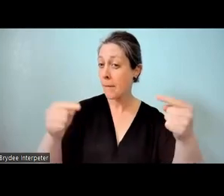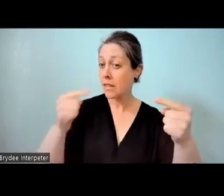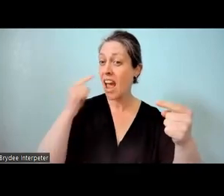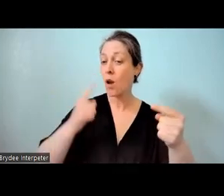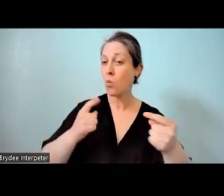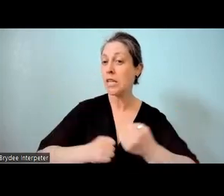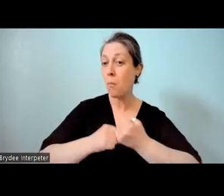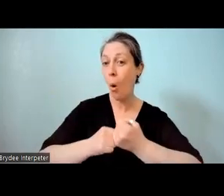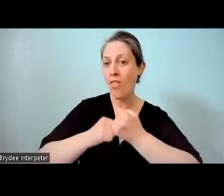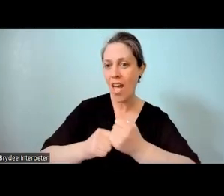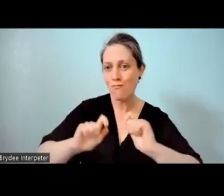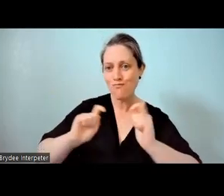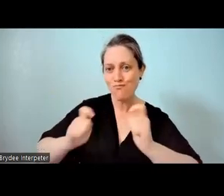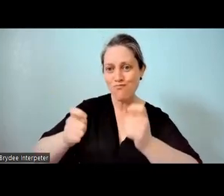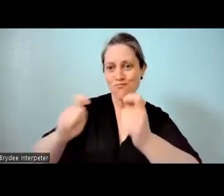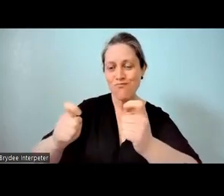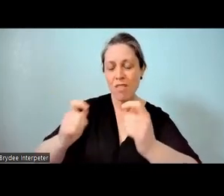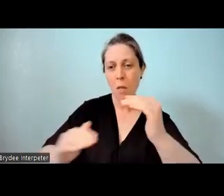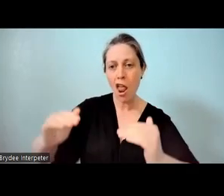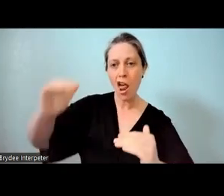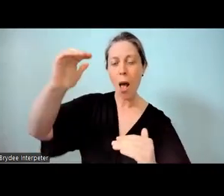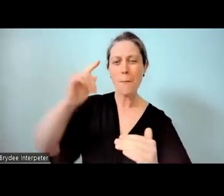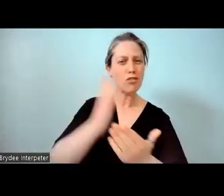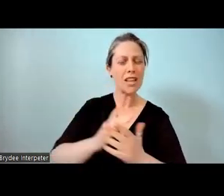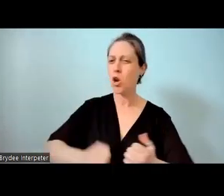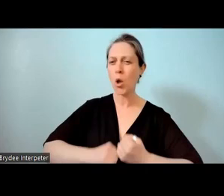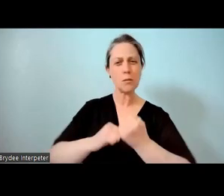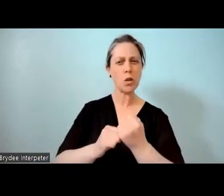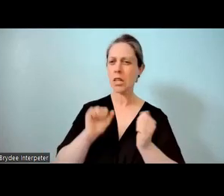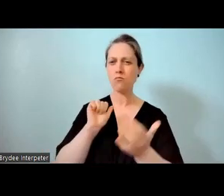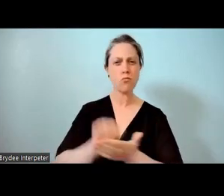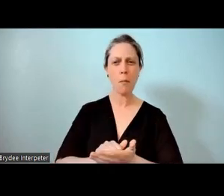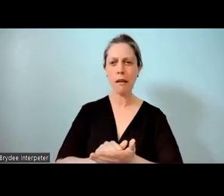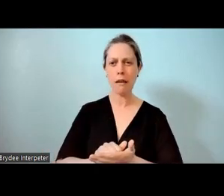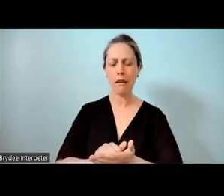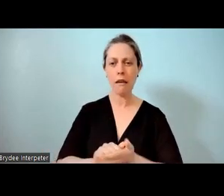One of the mistakes I think we're making in education is to view personalised learning as another fad,